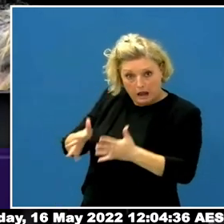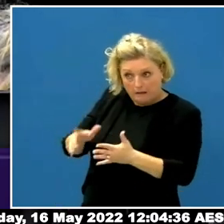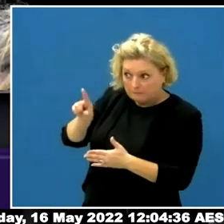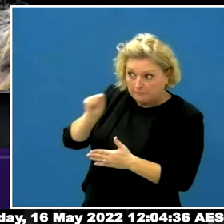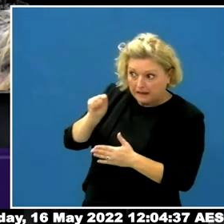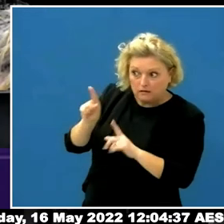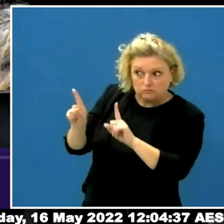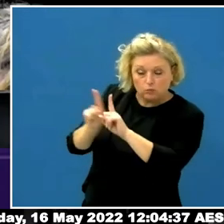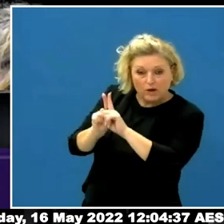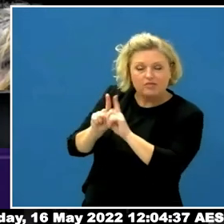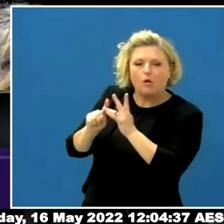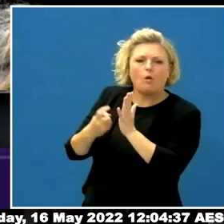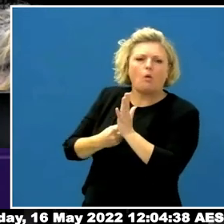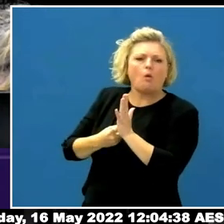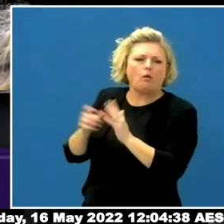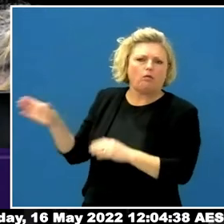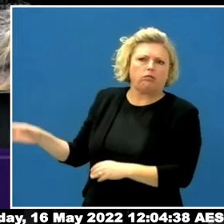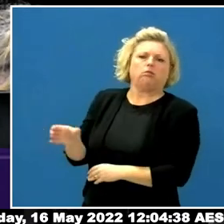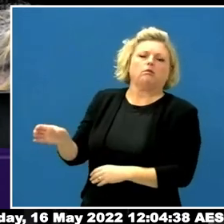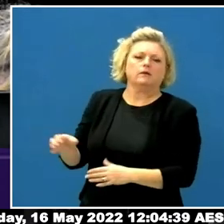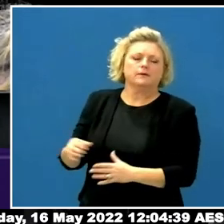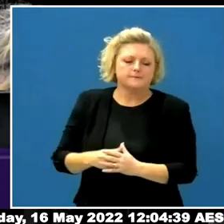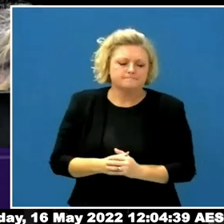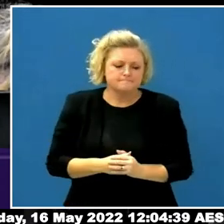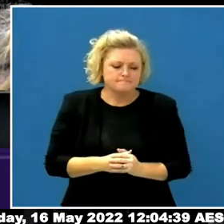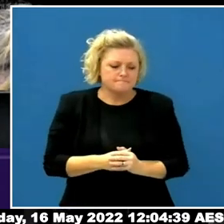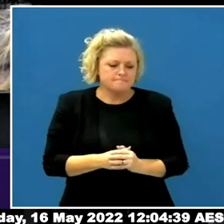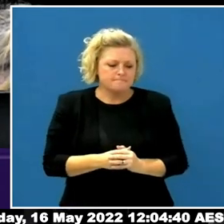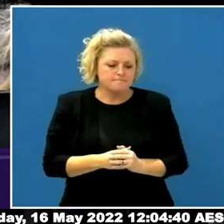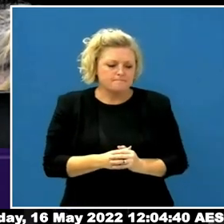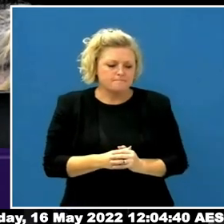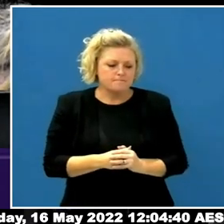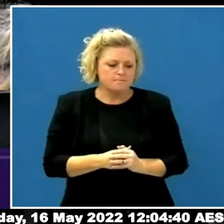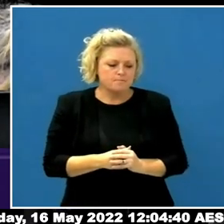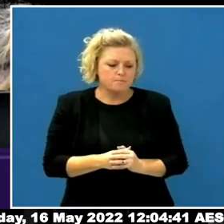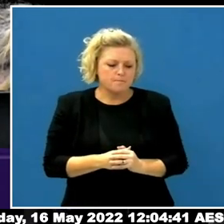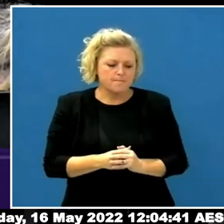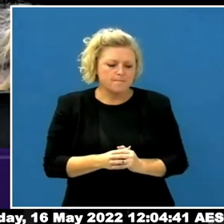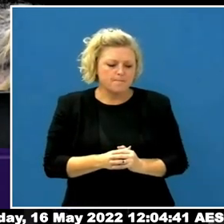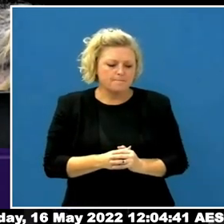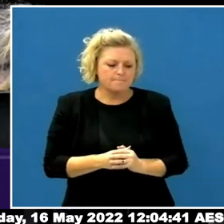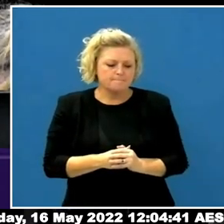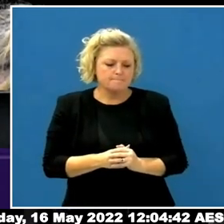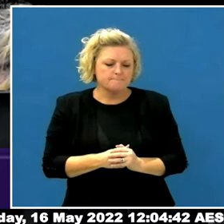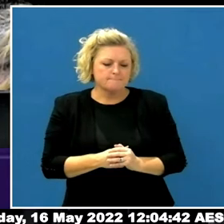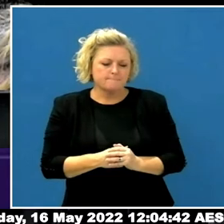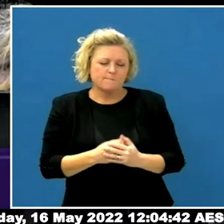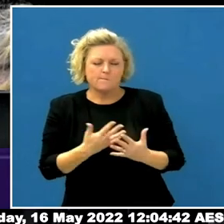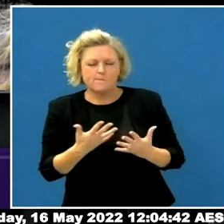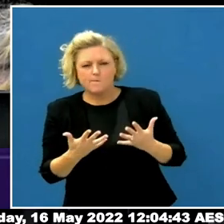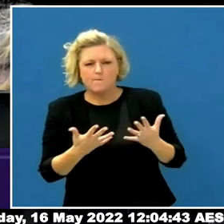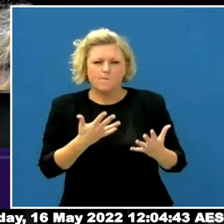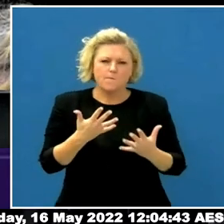There - there was a choice in such that there was - it started off where he